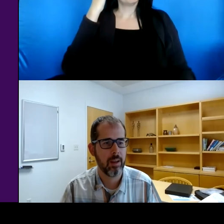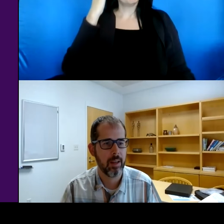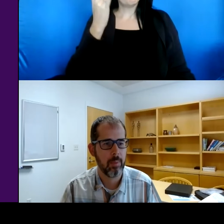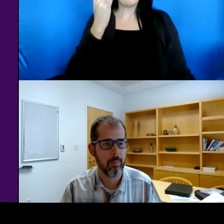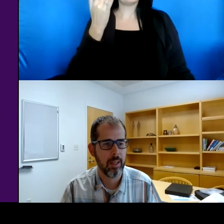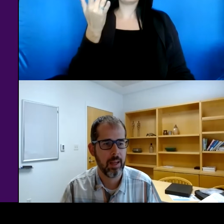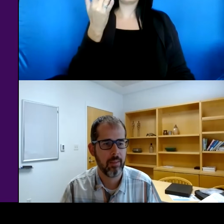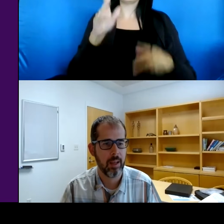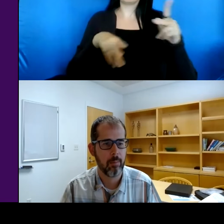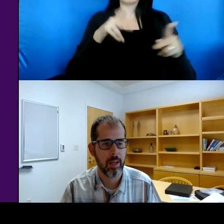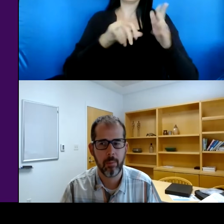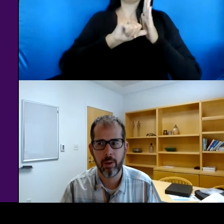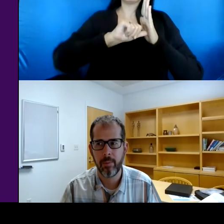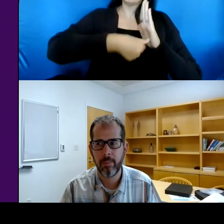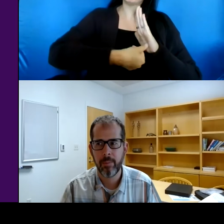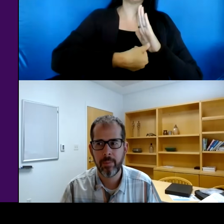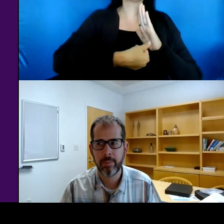that content could be completely navigated by keyboards.